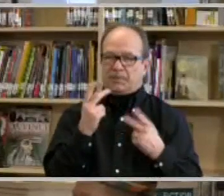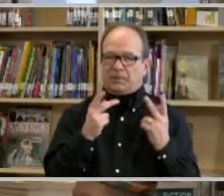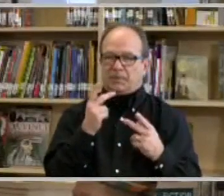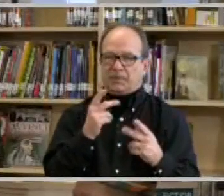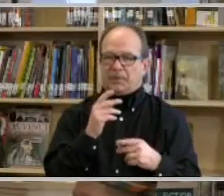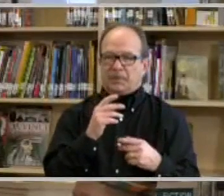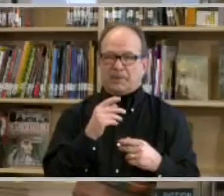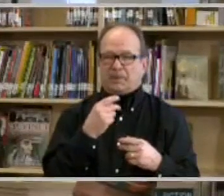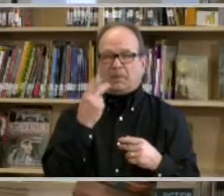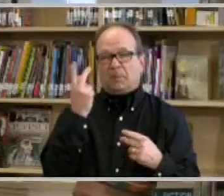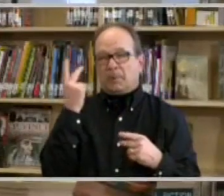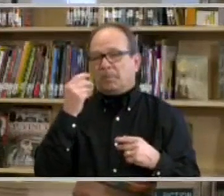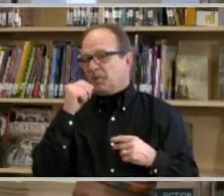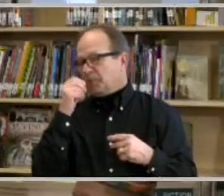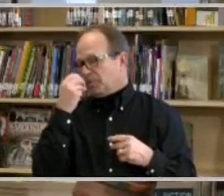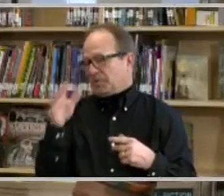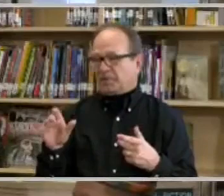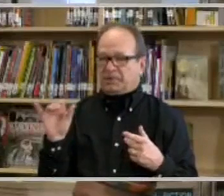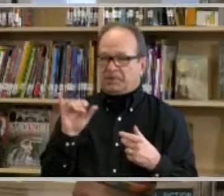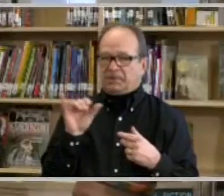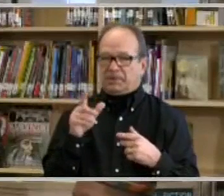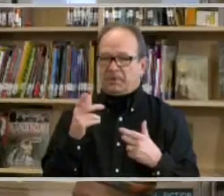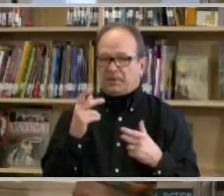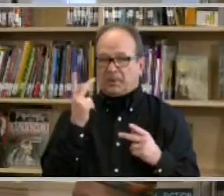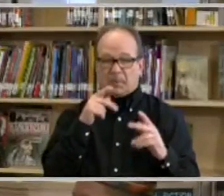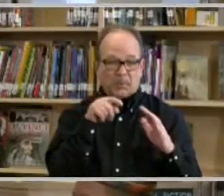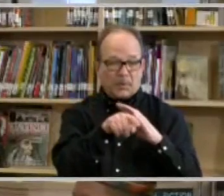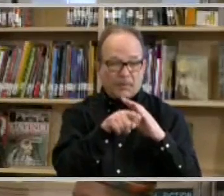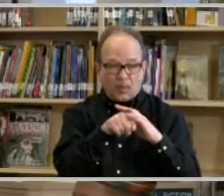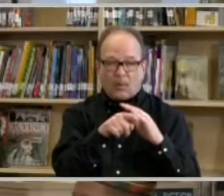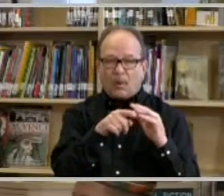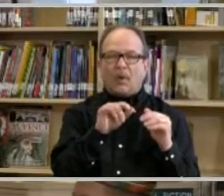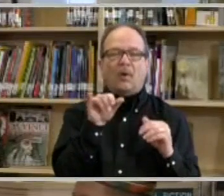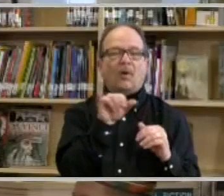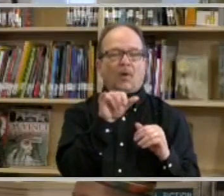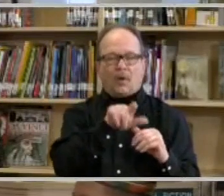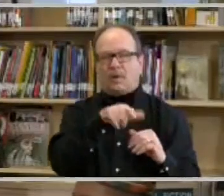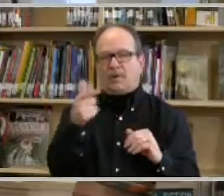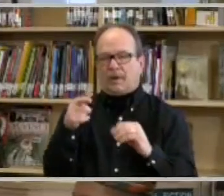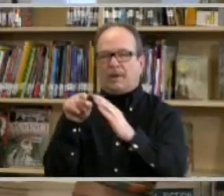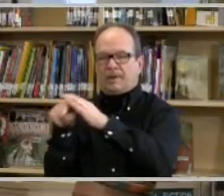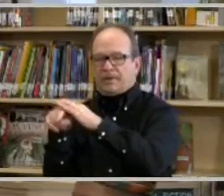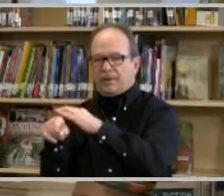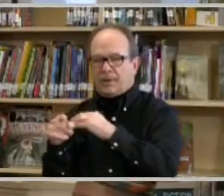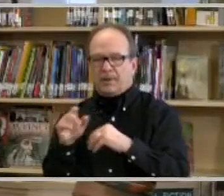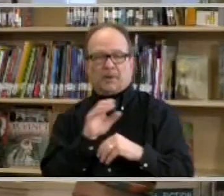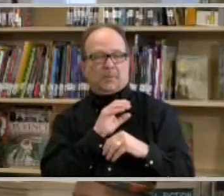THE WORLD AND I KNOW FOR A FACT THAT A LOT OF THE YOUNGSTERS THAT ARE OUT THERE IN THE ACTIVITIES TO BE HONEST WITH